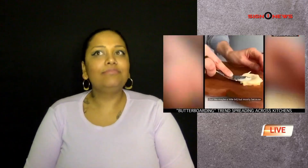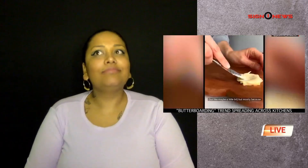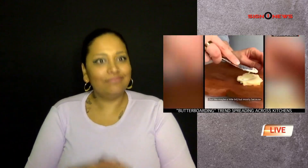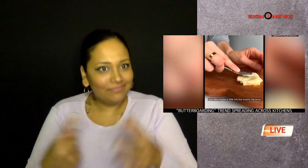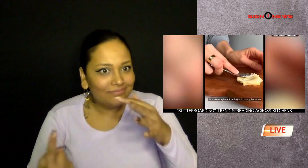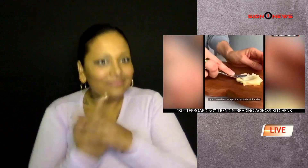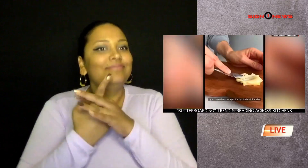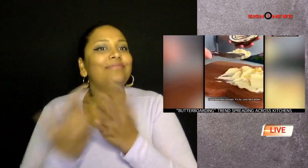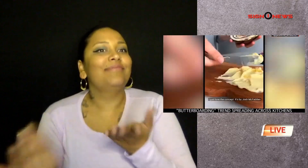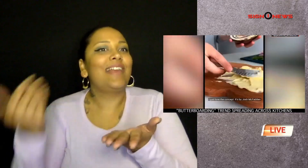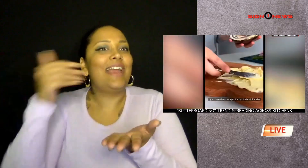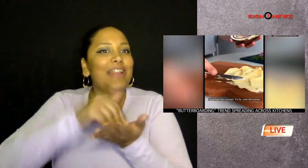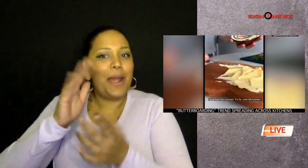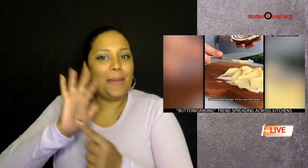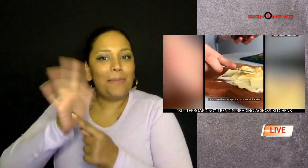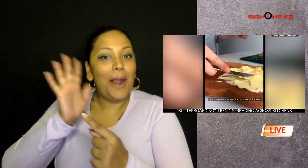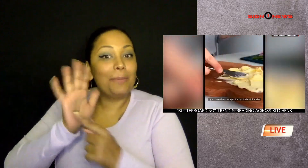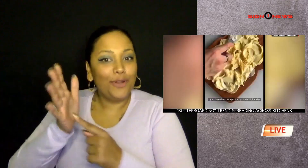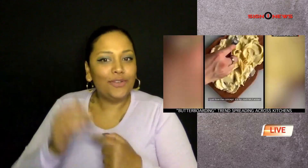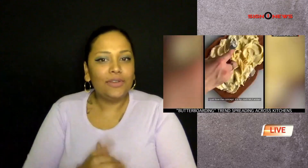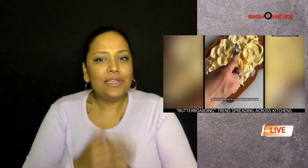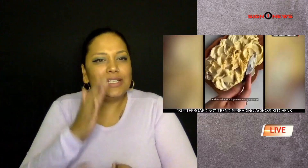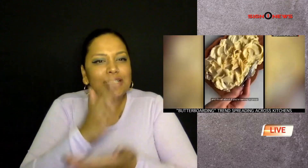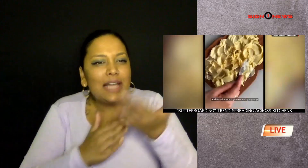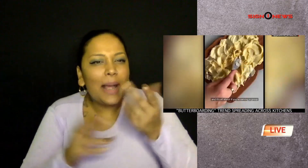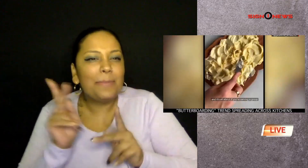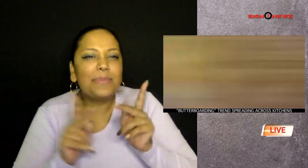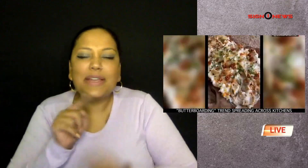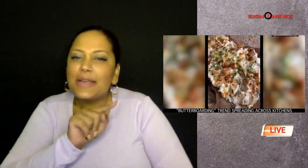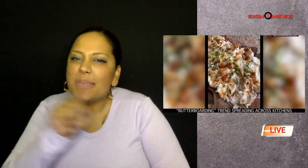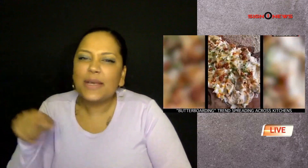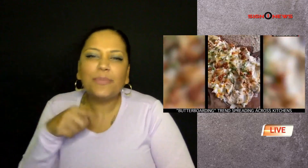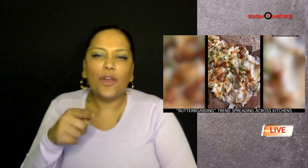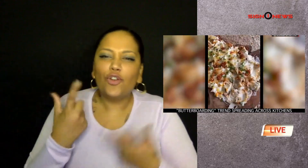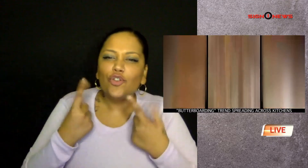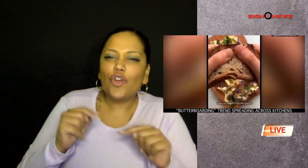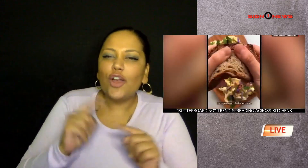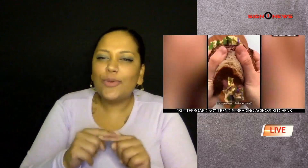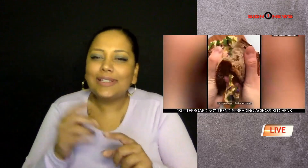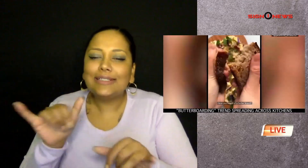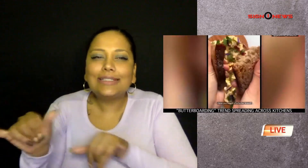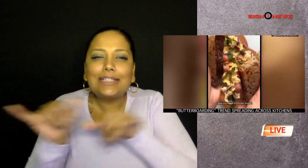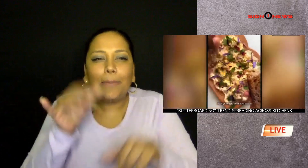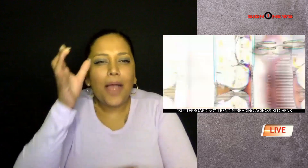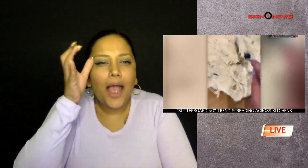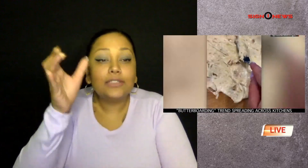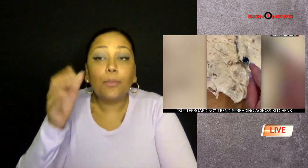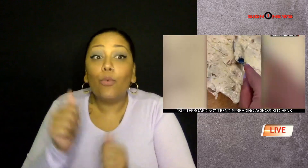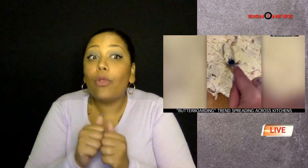But now the trend is catching on again. Some people are also trying the same concept with cream cheese.